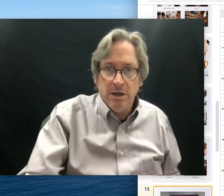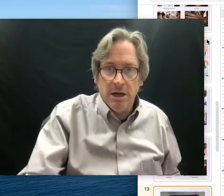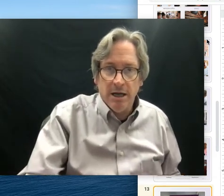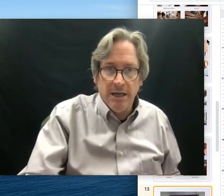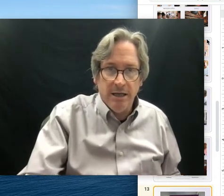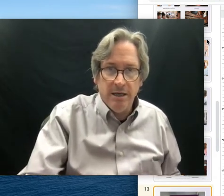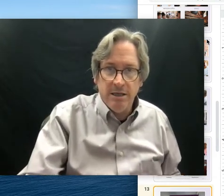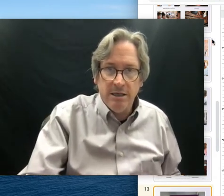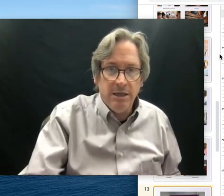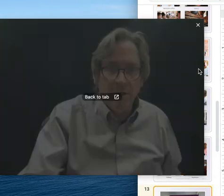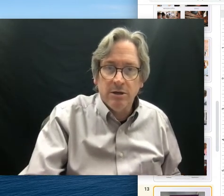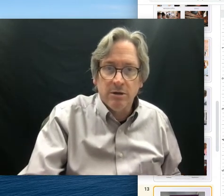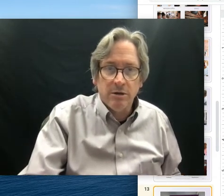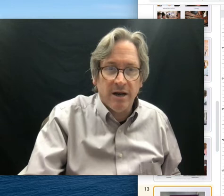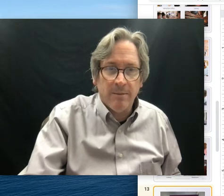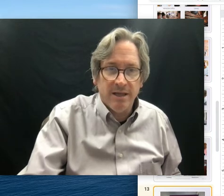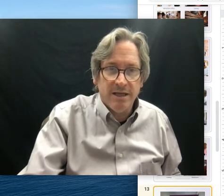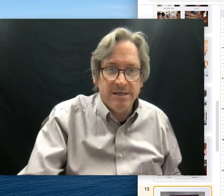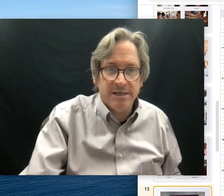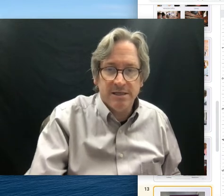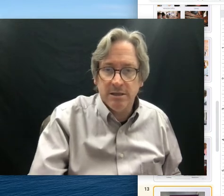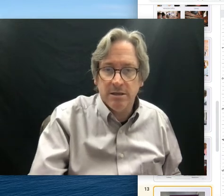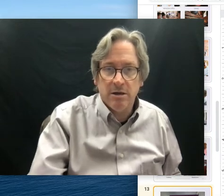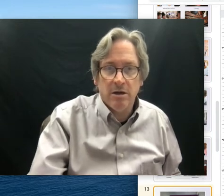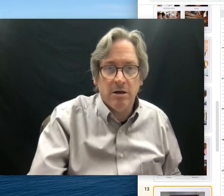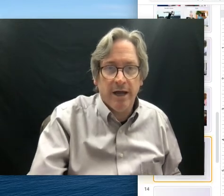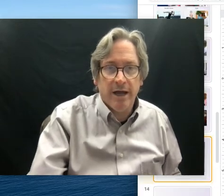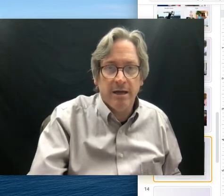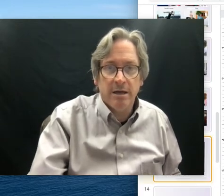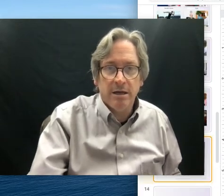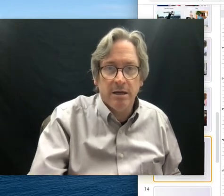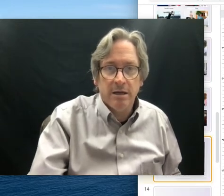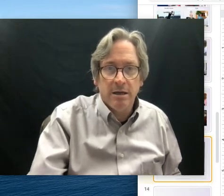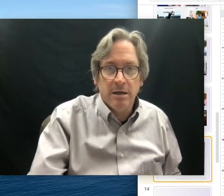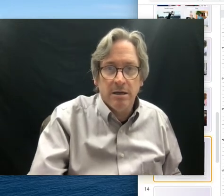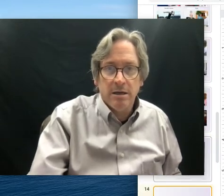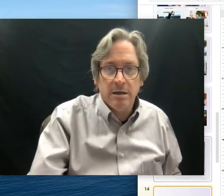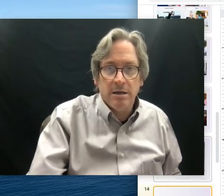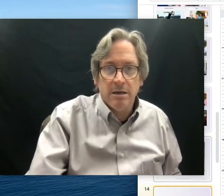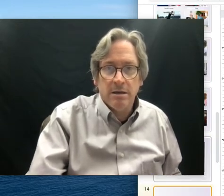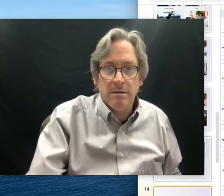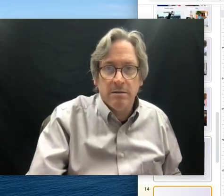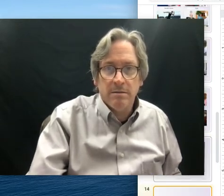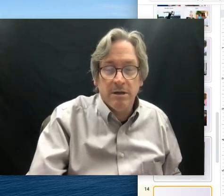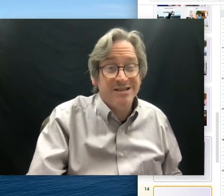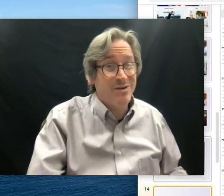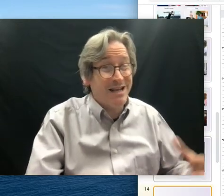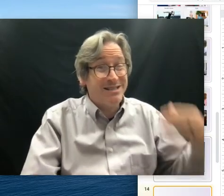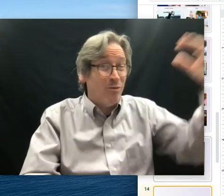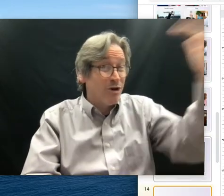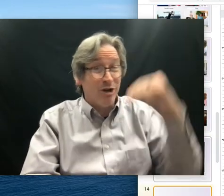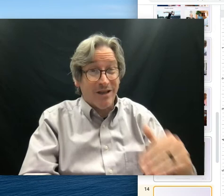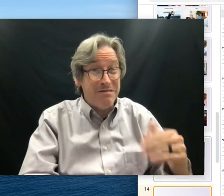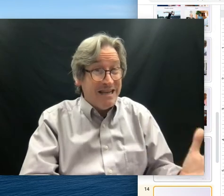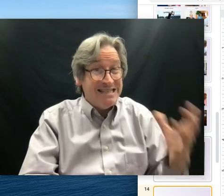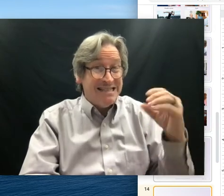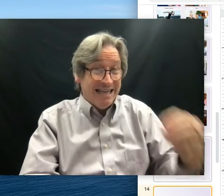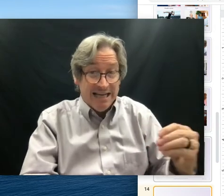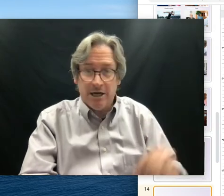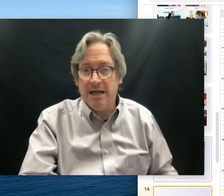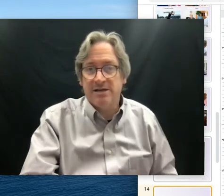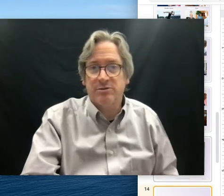uh in here that'll be the easiest okay so next we're gonna look at things in a classroom